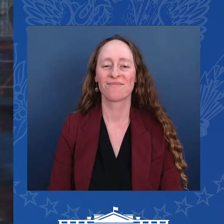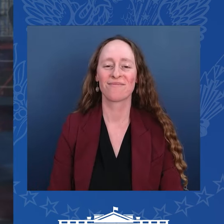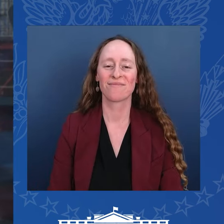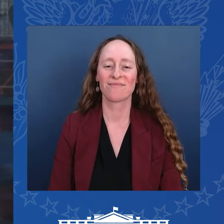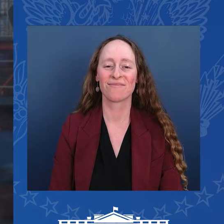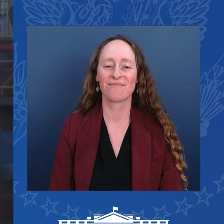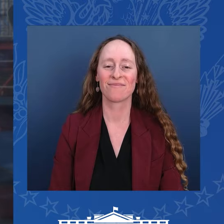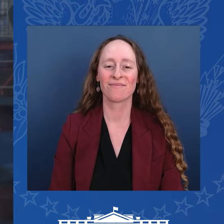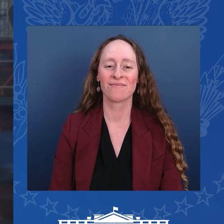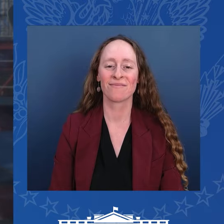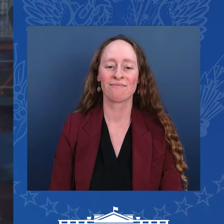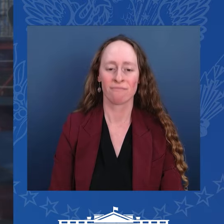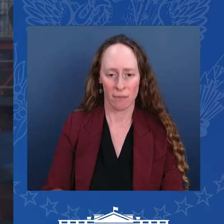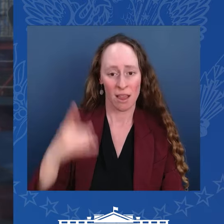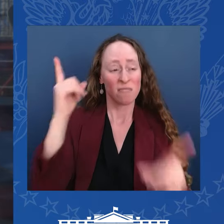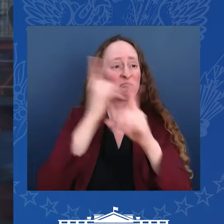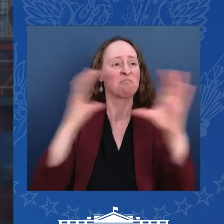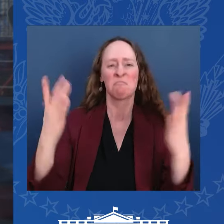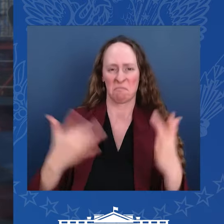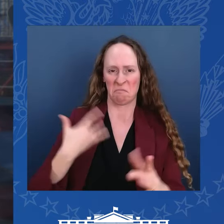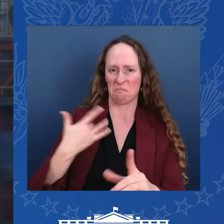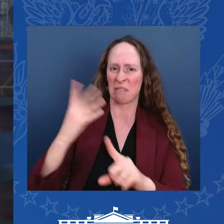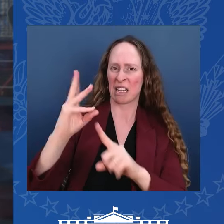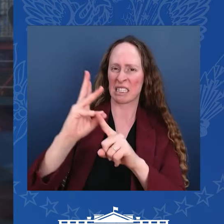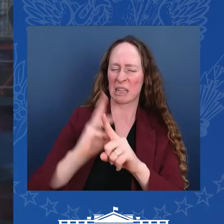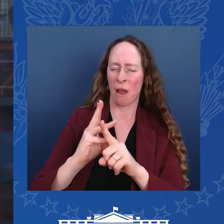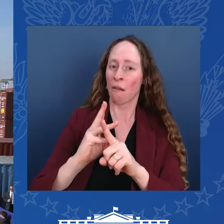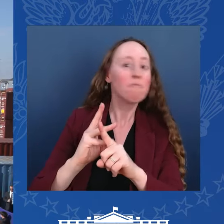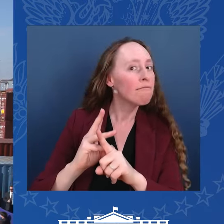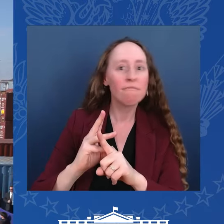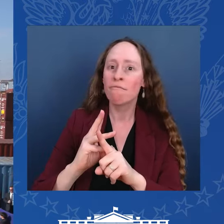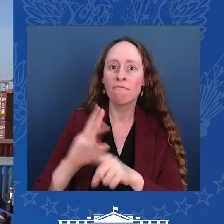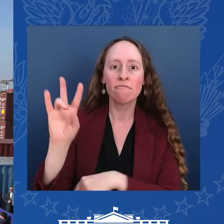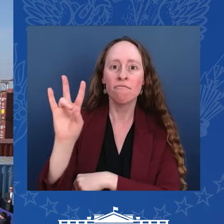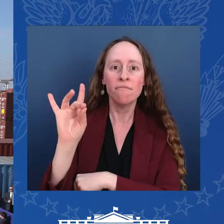But you cleared it. 78 days. 78 days.